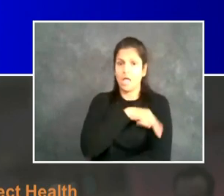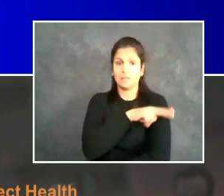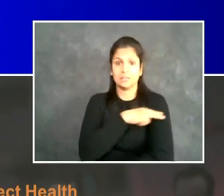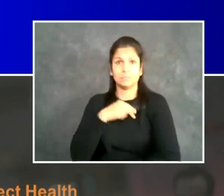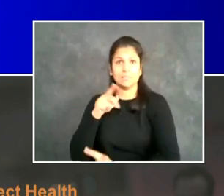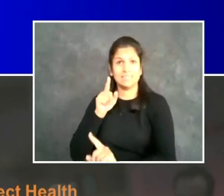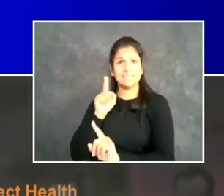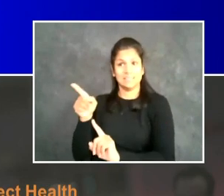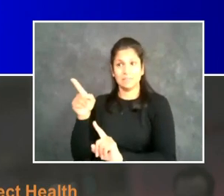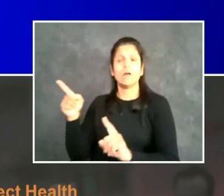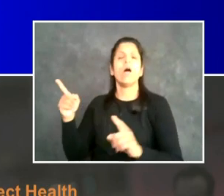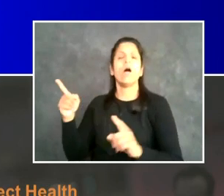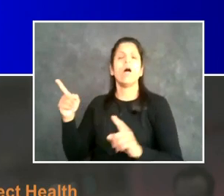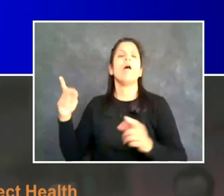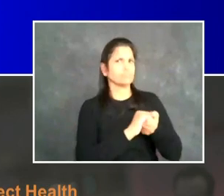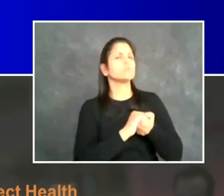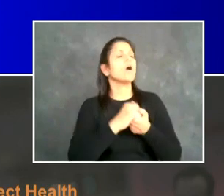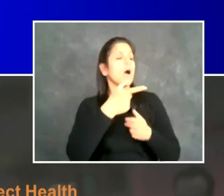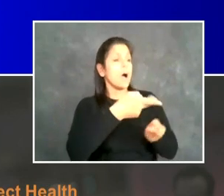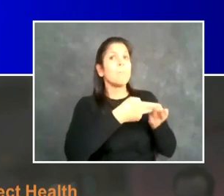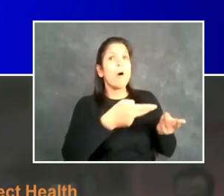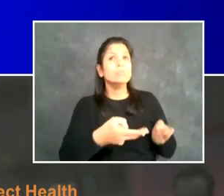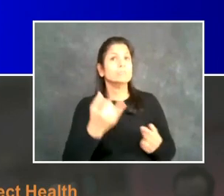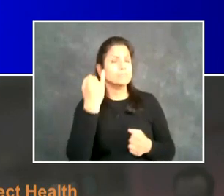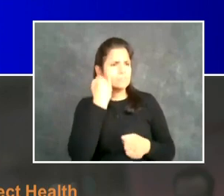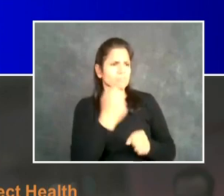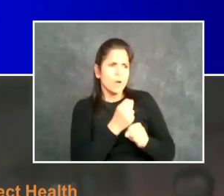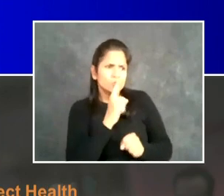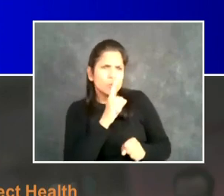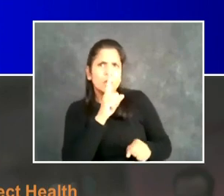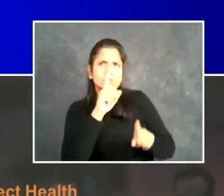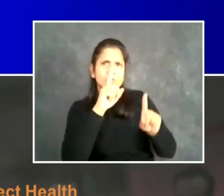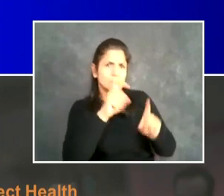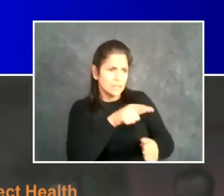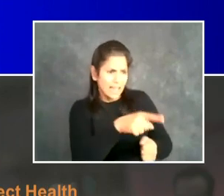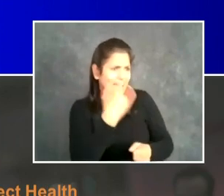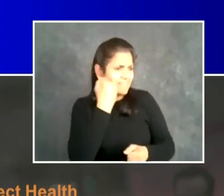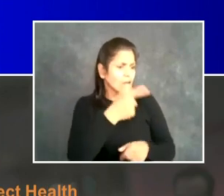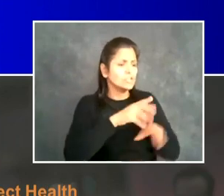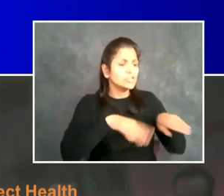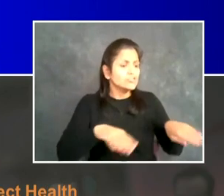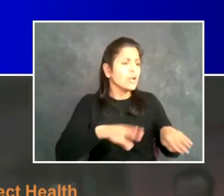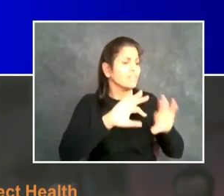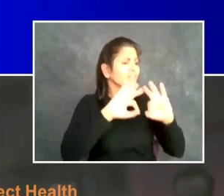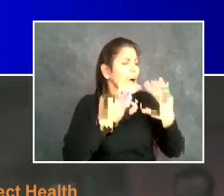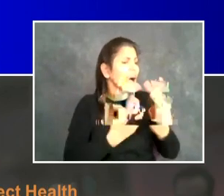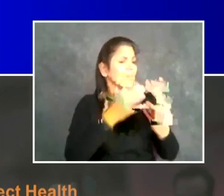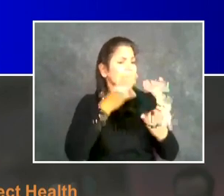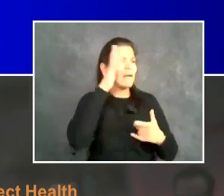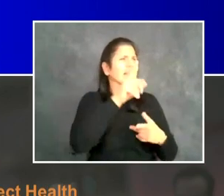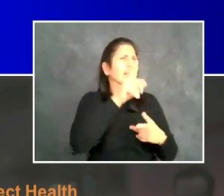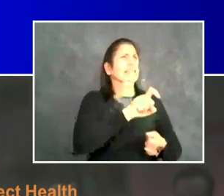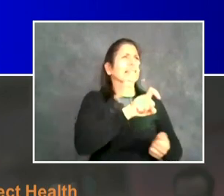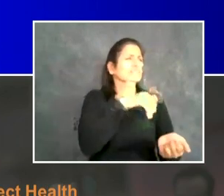ADDITIONAL MEDICAL OVERSIGHT TO ALL HOME LESSER VISES SITES.